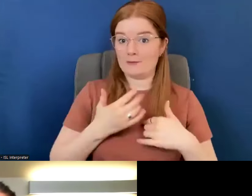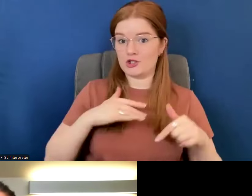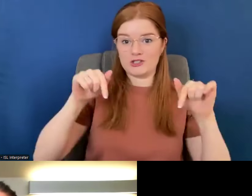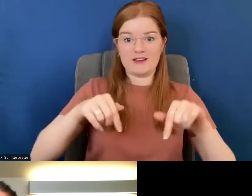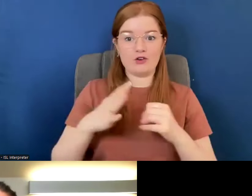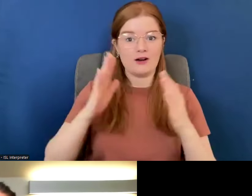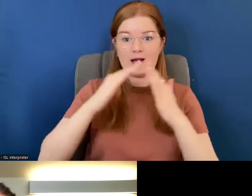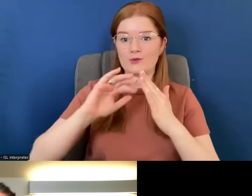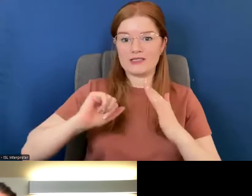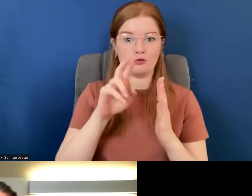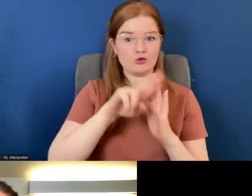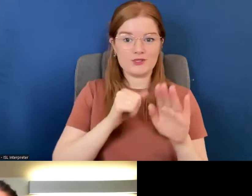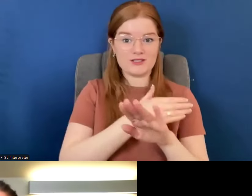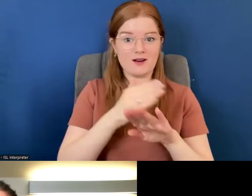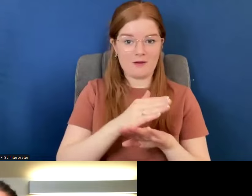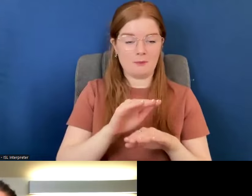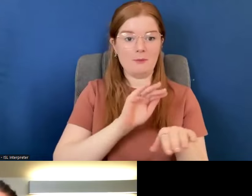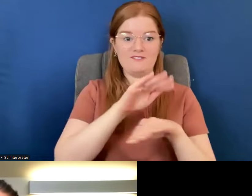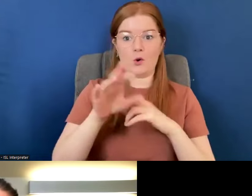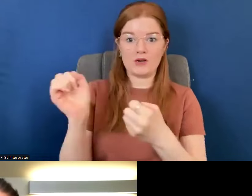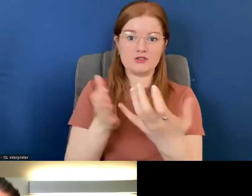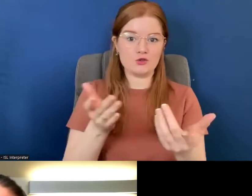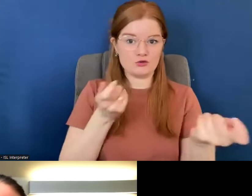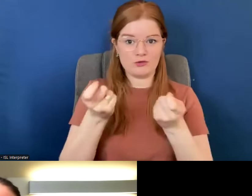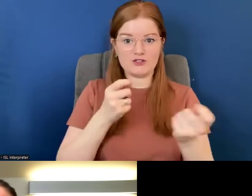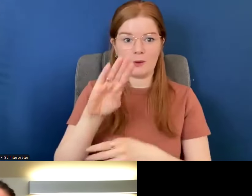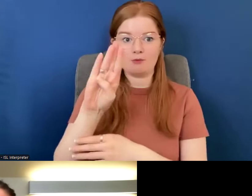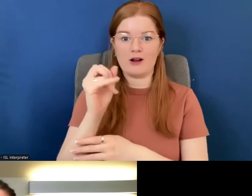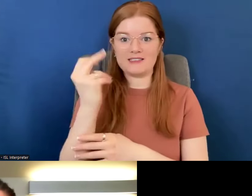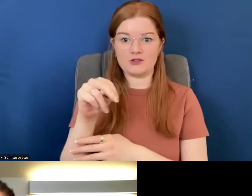housekeeping at the beginning, before introducing our curator, Brendan Rooney. This